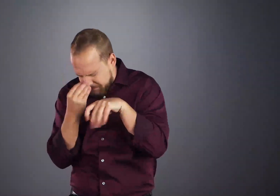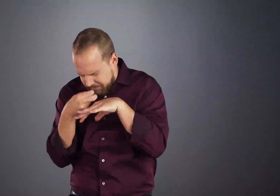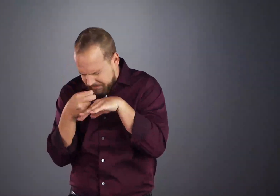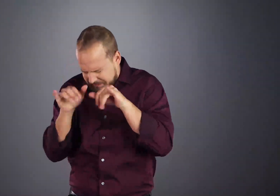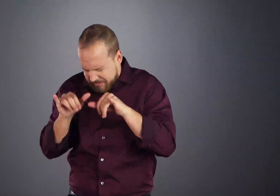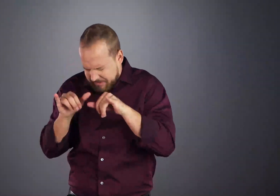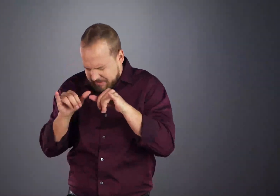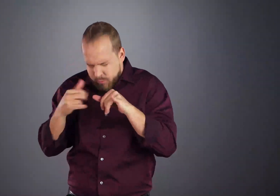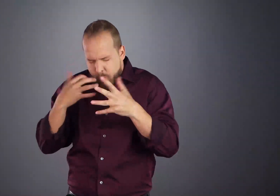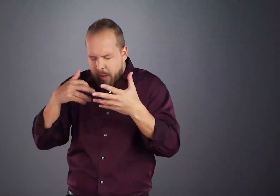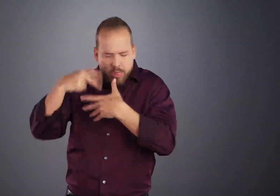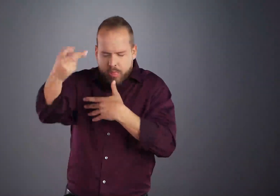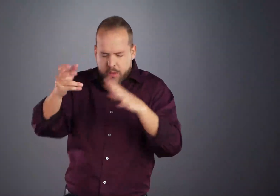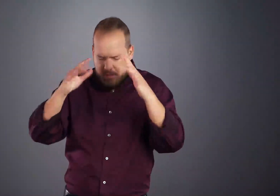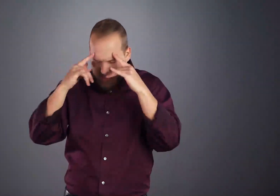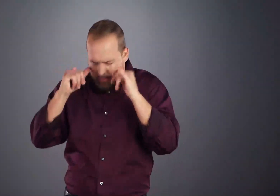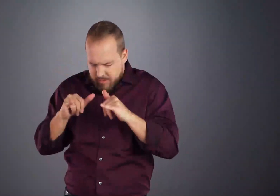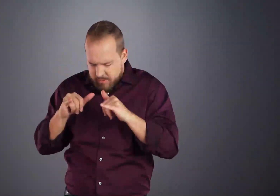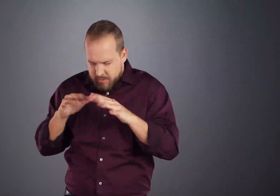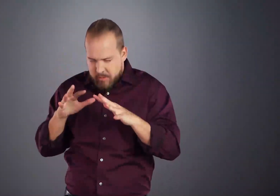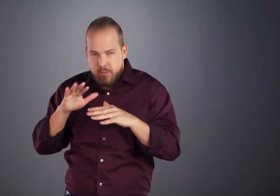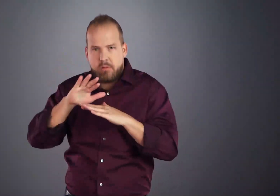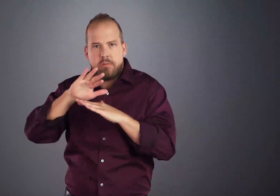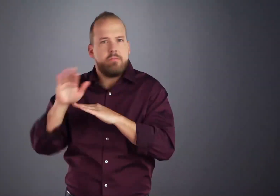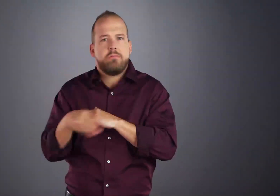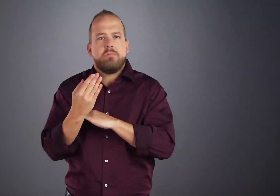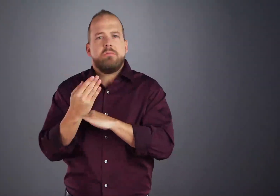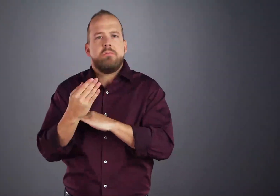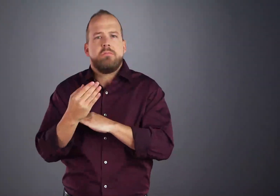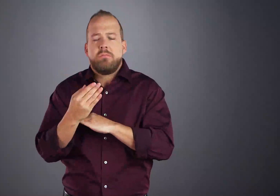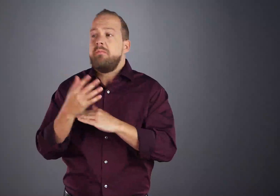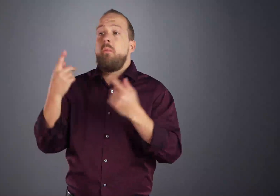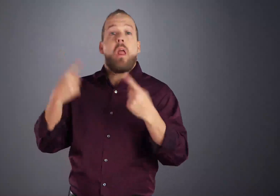Somehow I managed to drag my mattress to a lower floor,